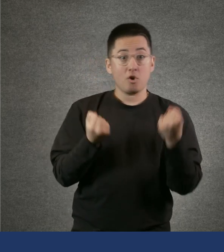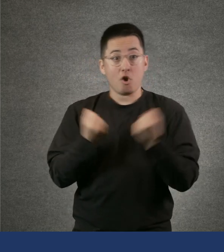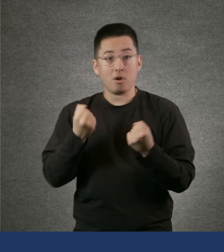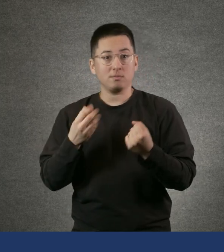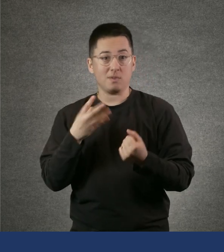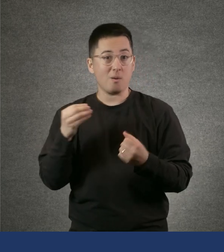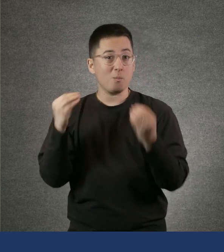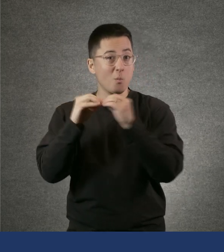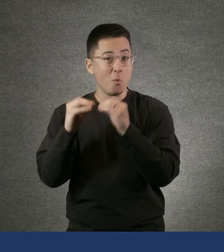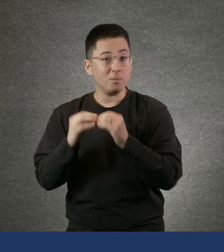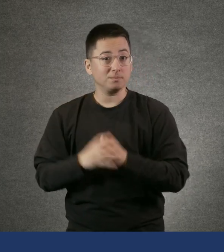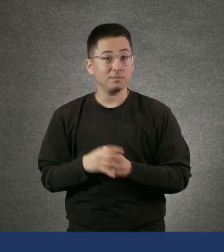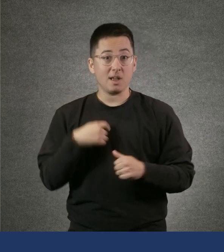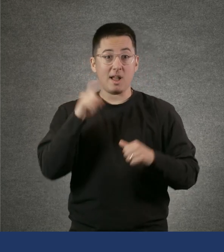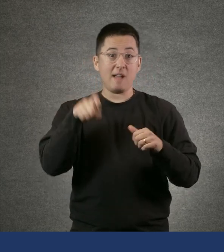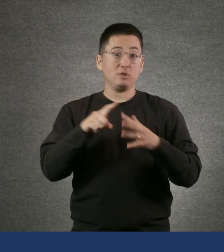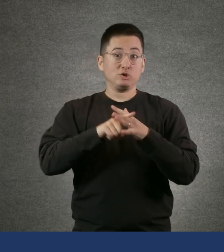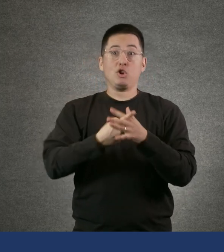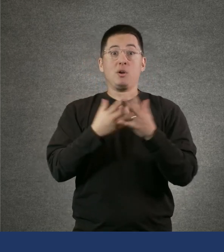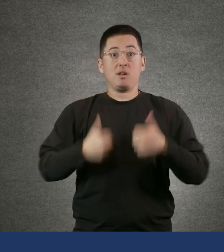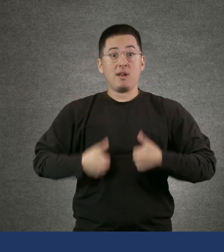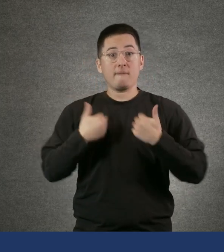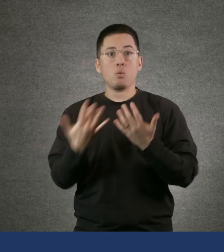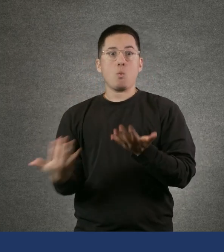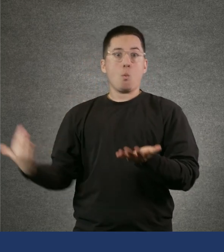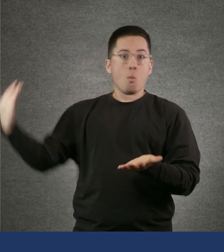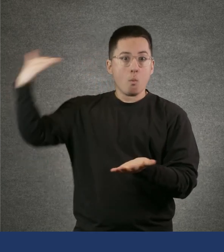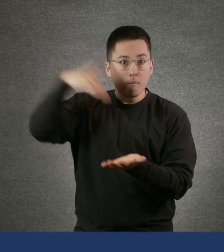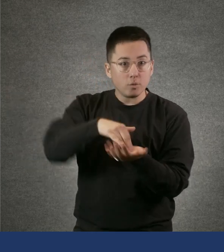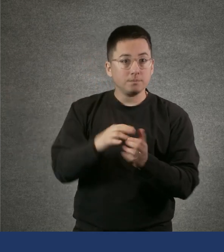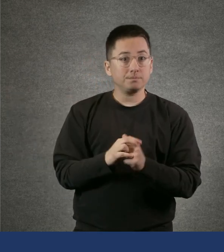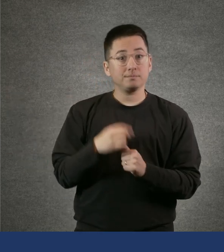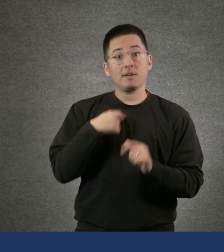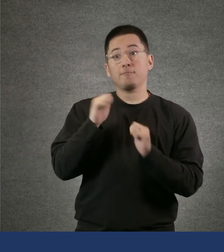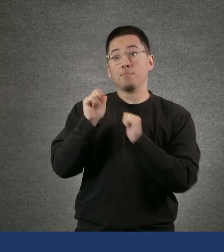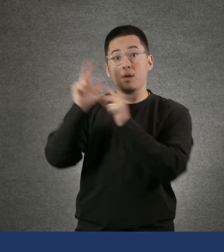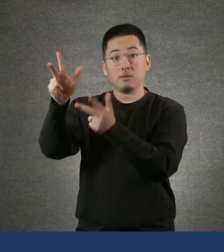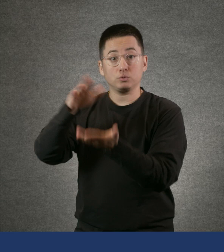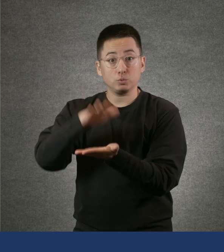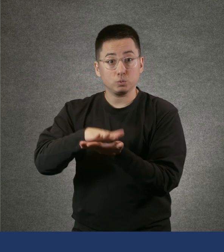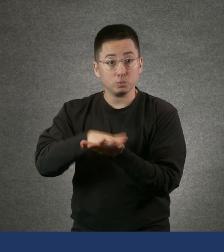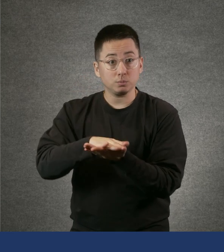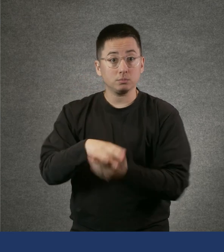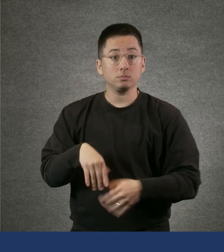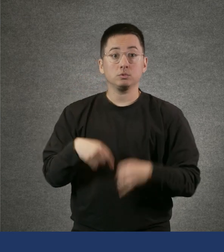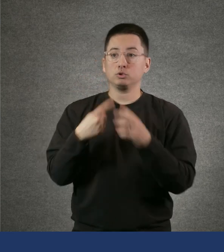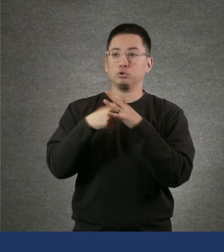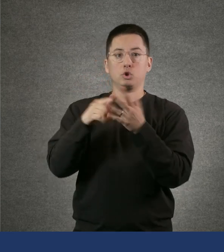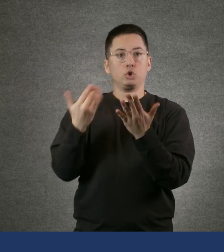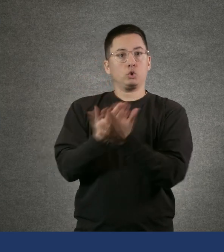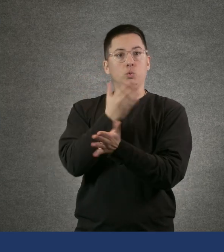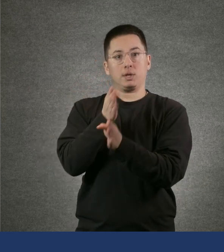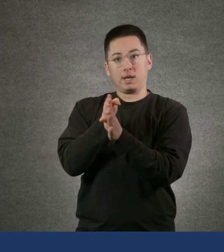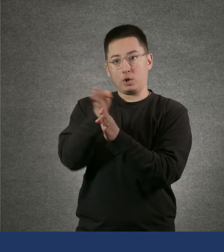I had to start my life over again. I went back to school and started a new career